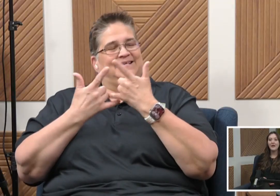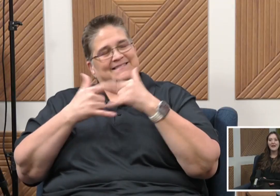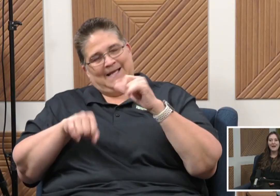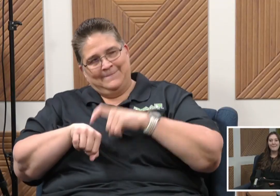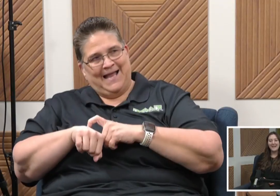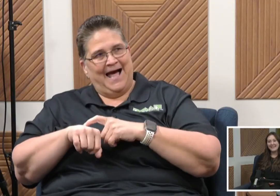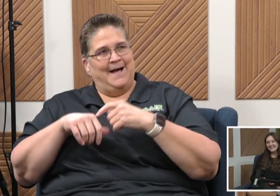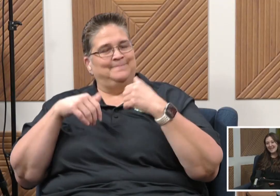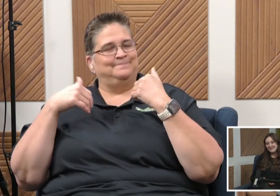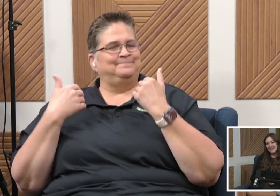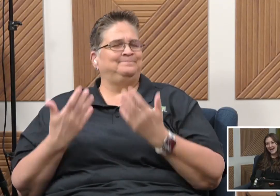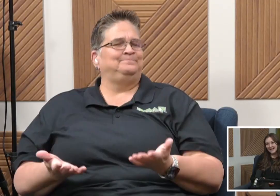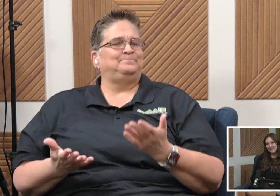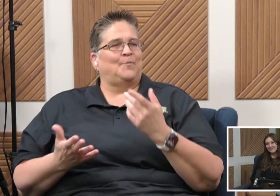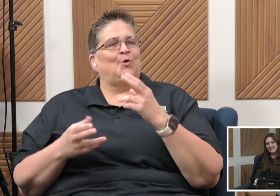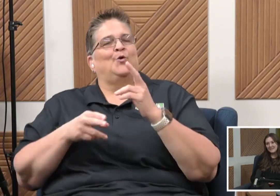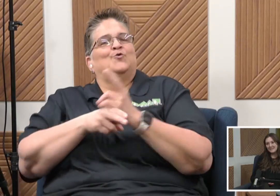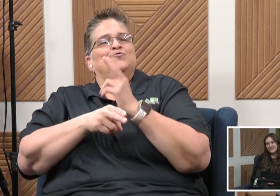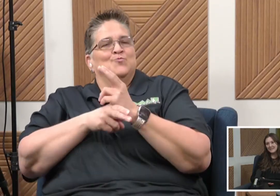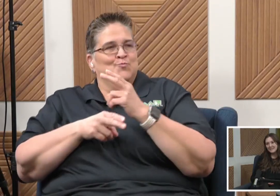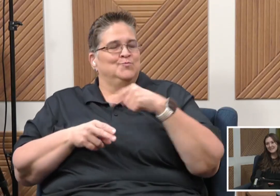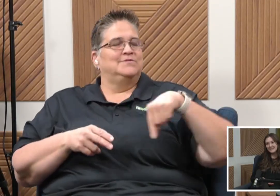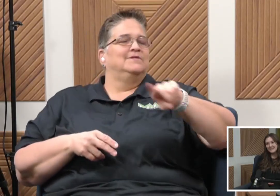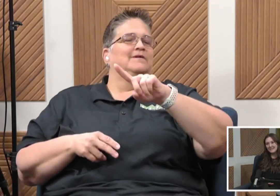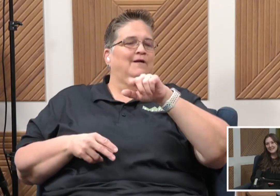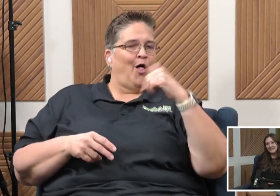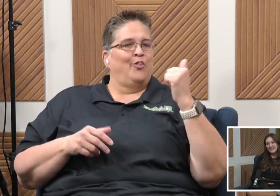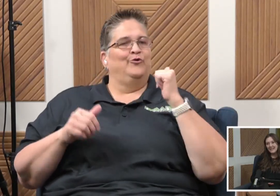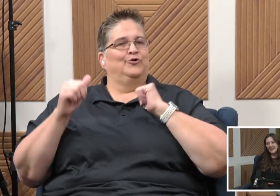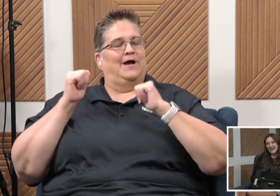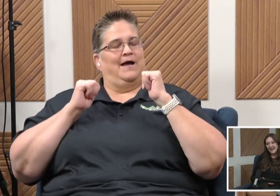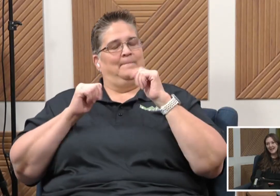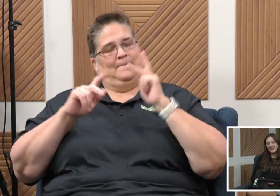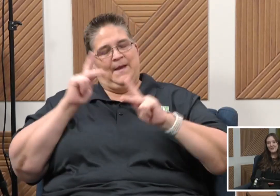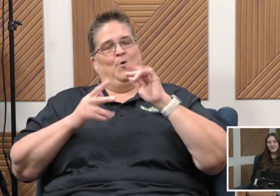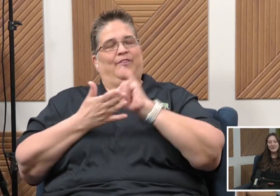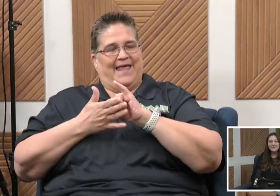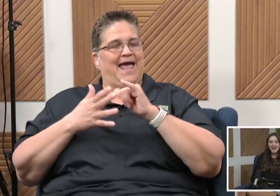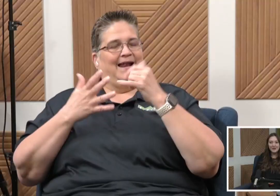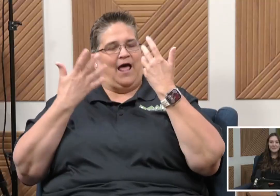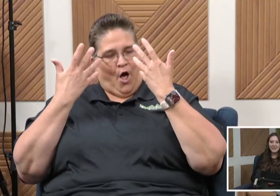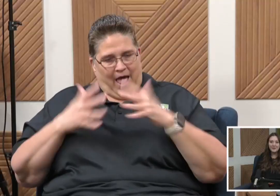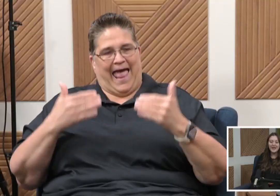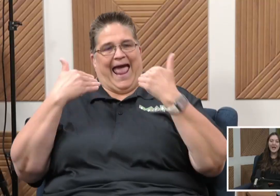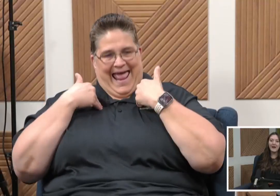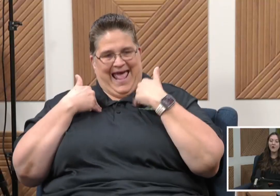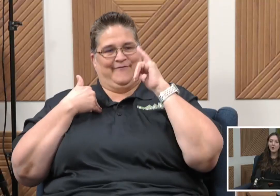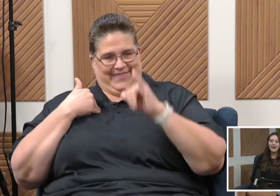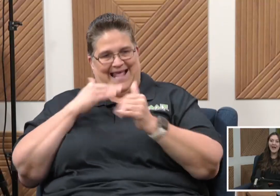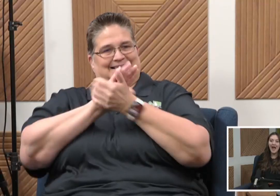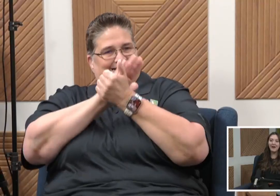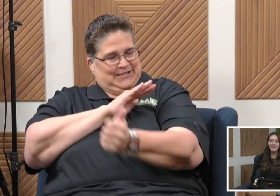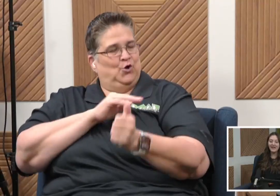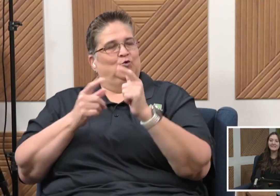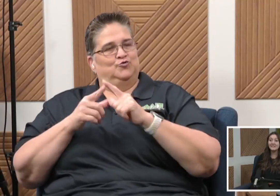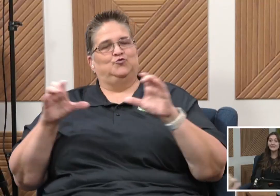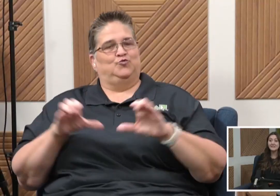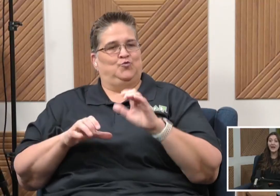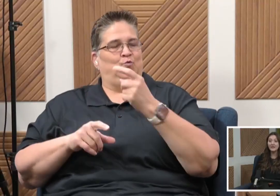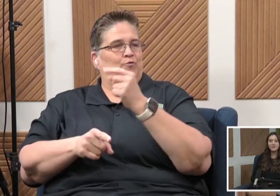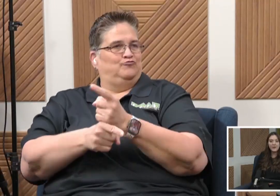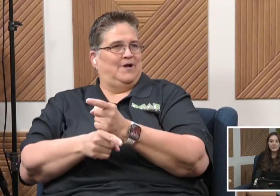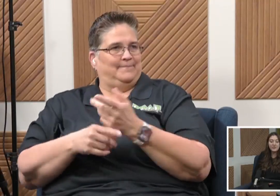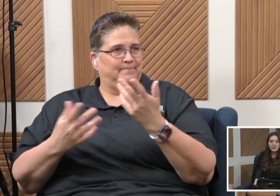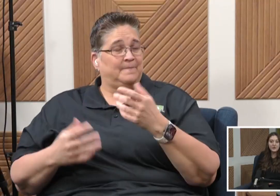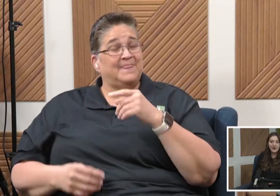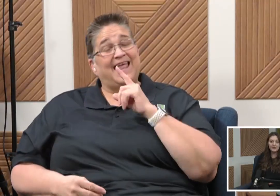But at the same time, you can use other people that have already have that skill set to be able to do it correctly.